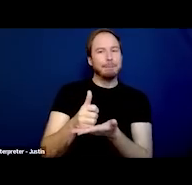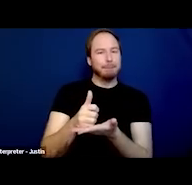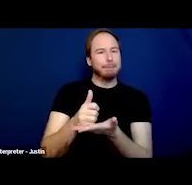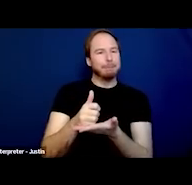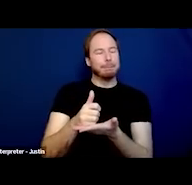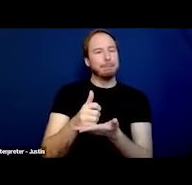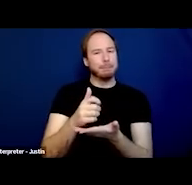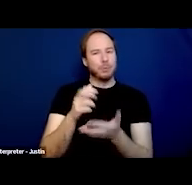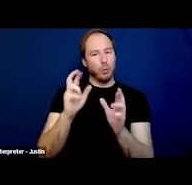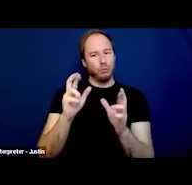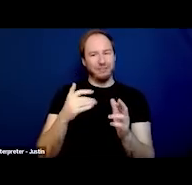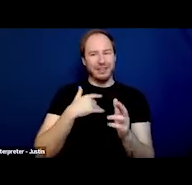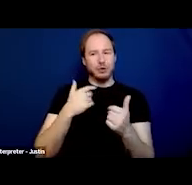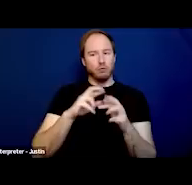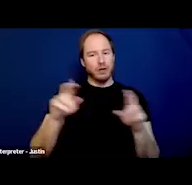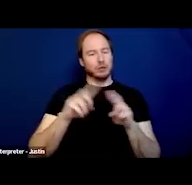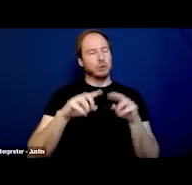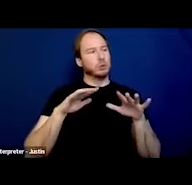they will be able to kind of come back down to baseline.